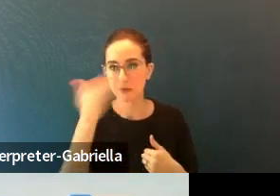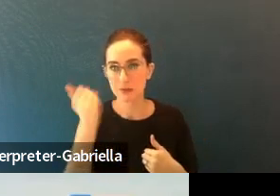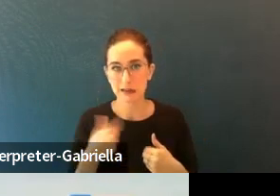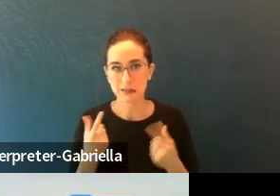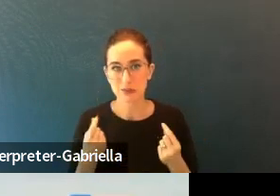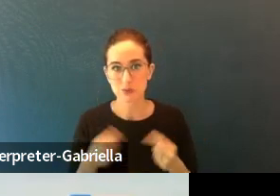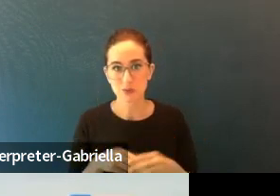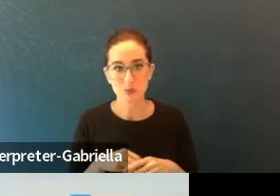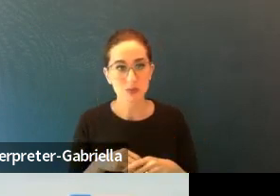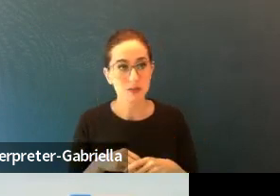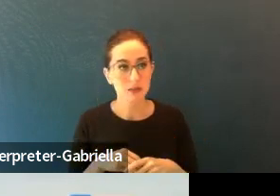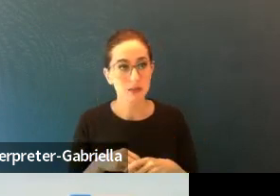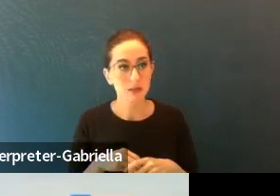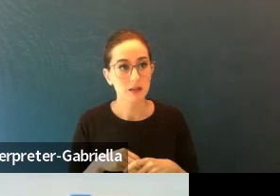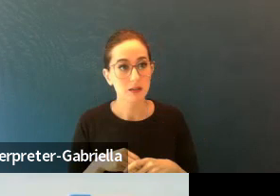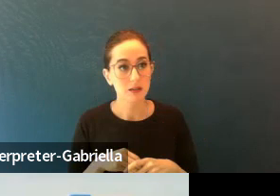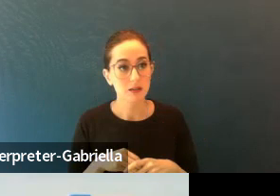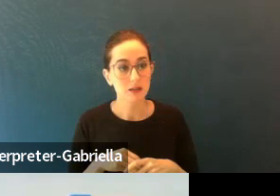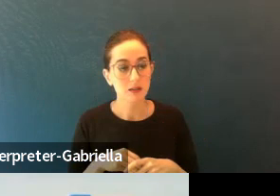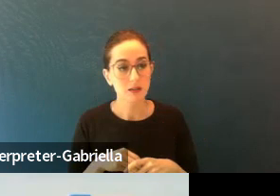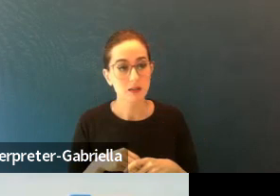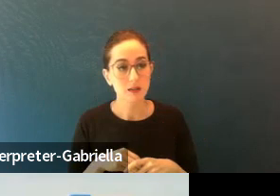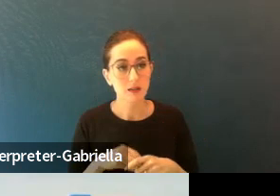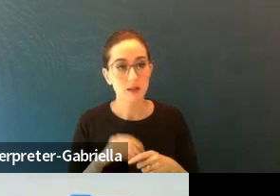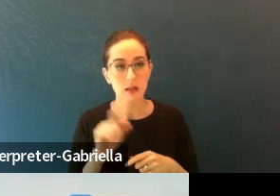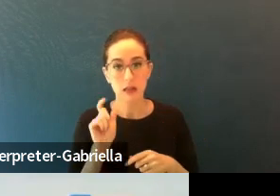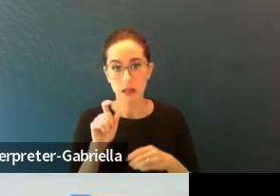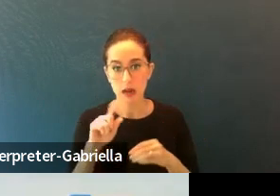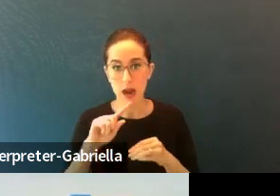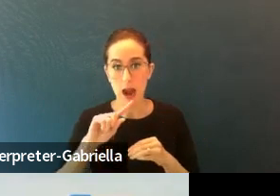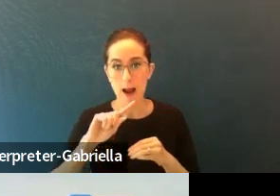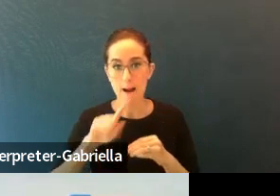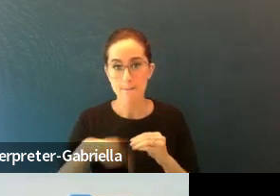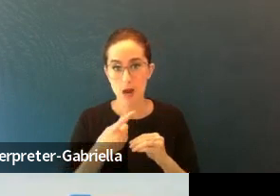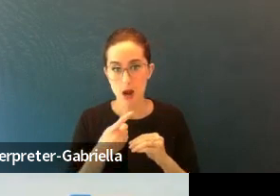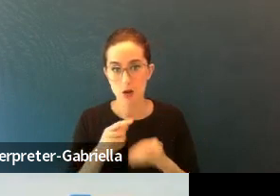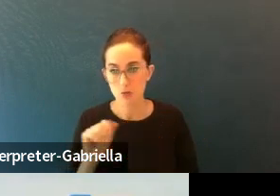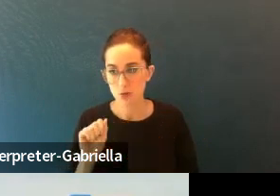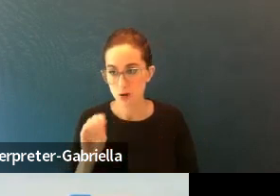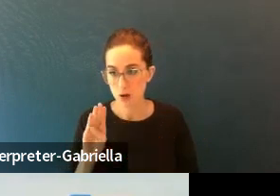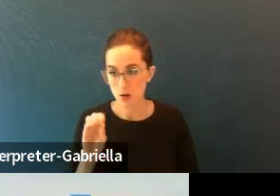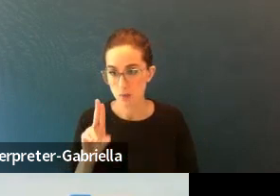About what is it about? Go ahead and hover. Oh, yes, I'm sorry about. And then over to the right here